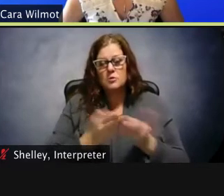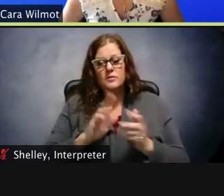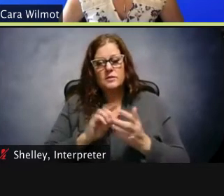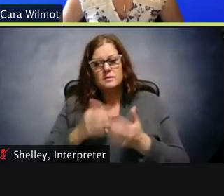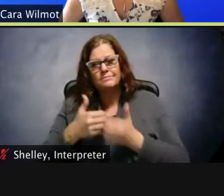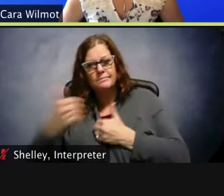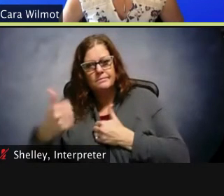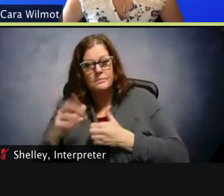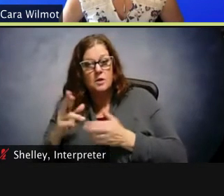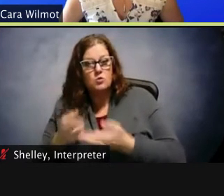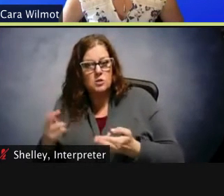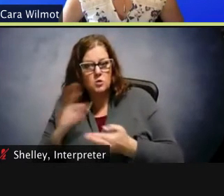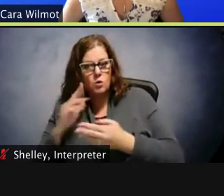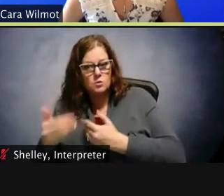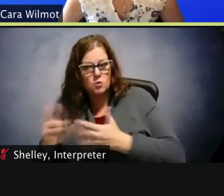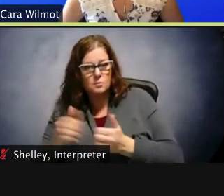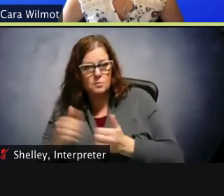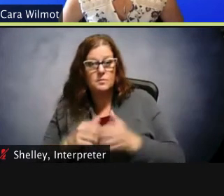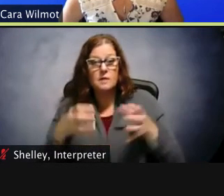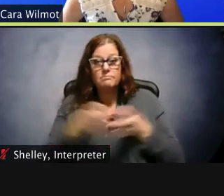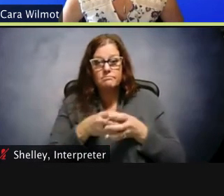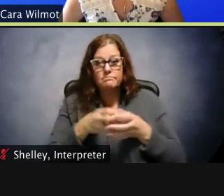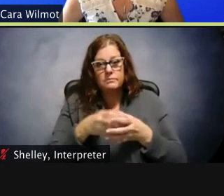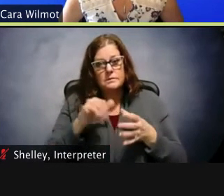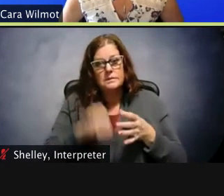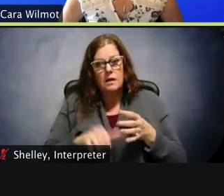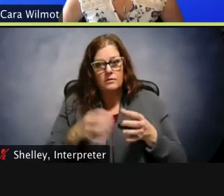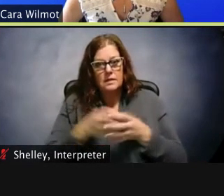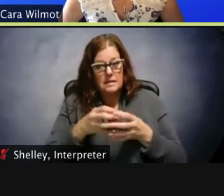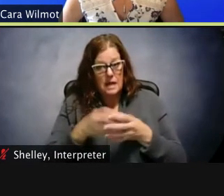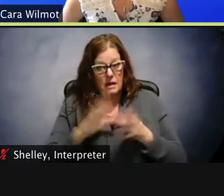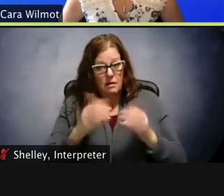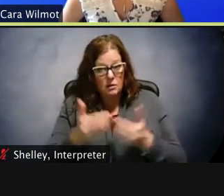a self-contained classroom, a special education school,